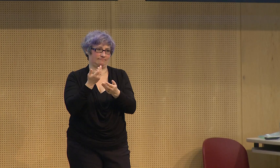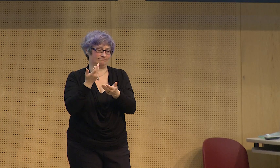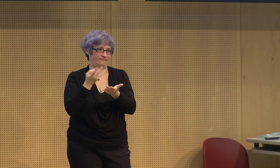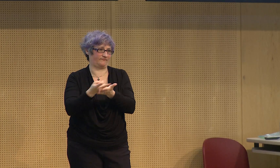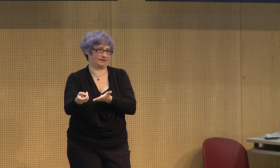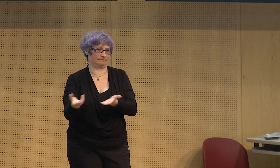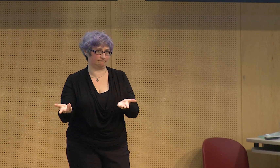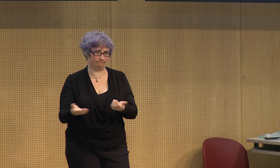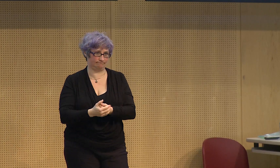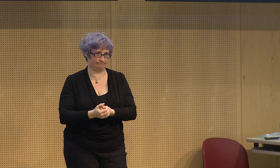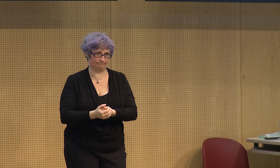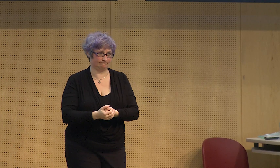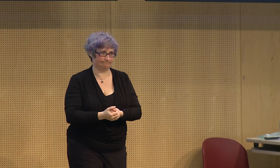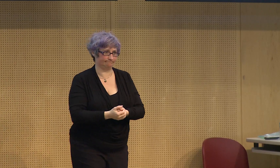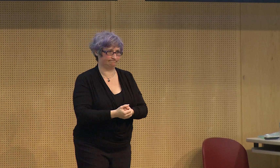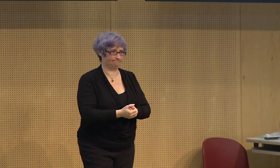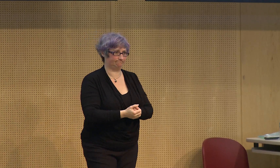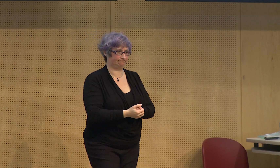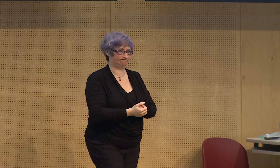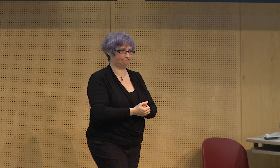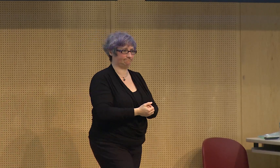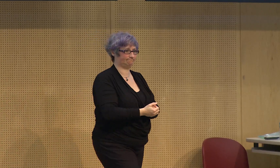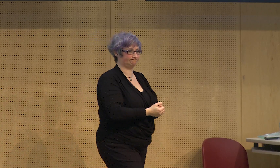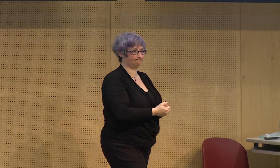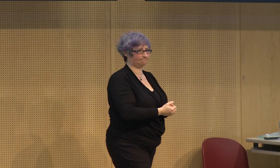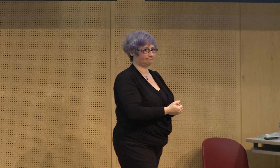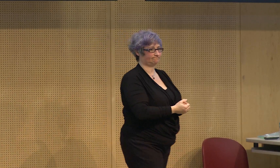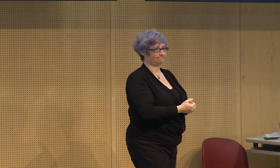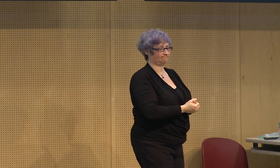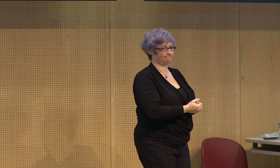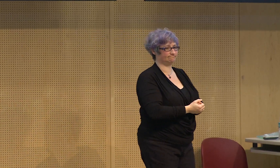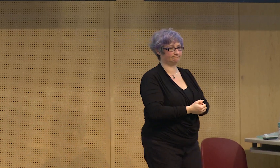and approximations do not work in a math context.